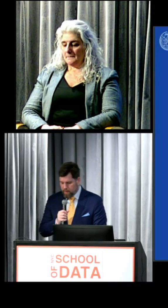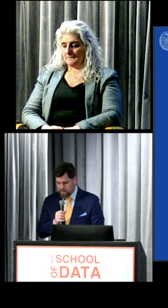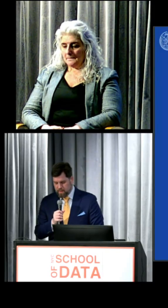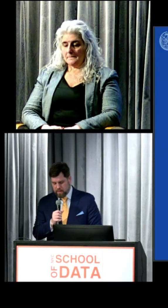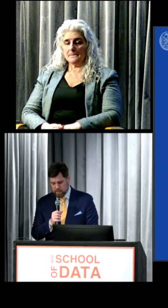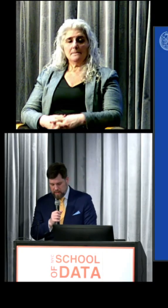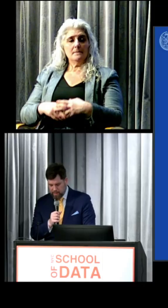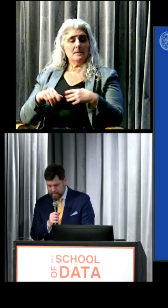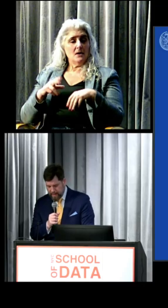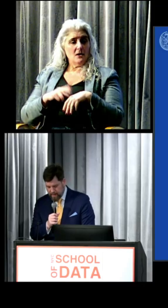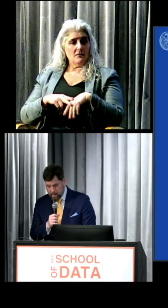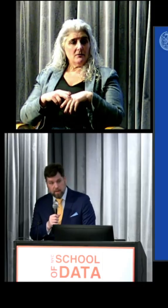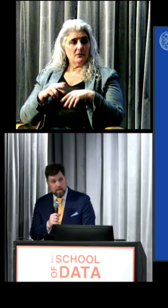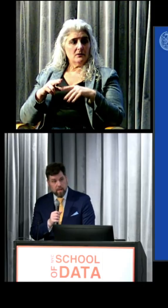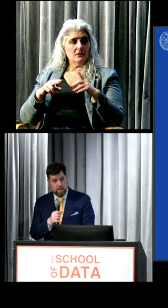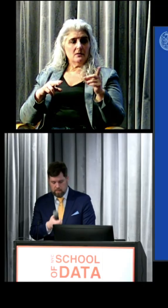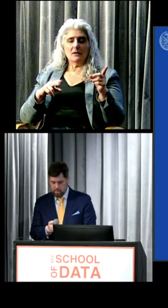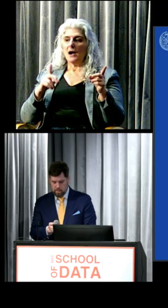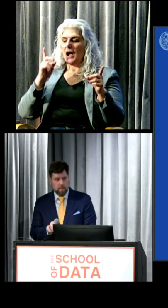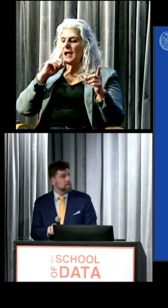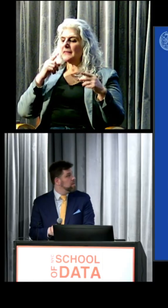Another thing we wanted to make sure we used real data.